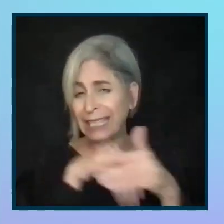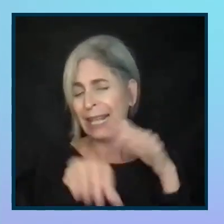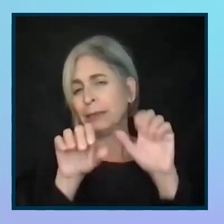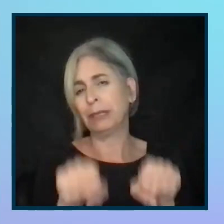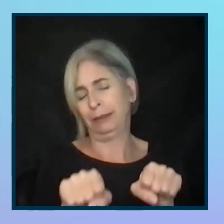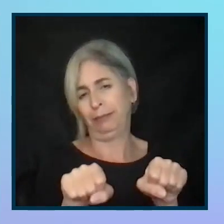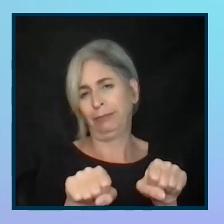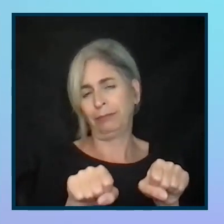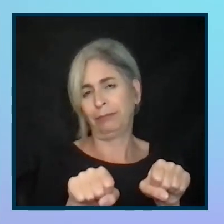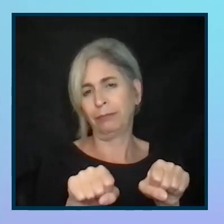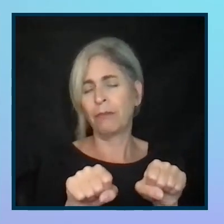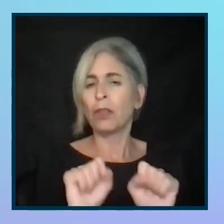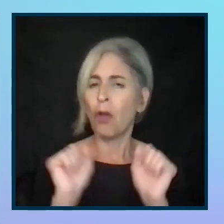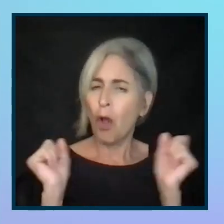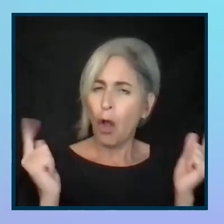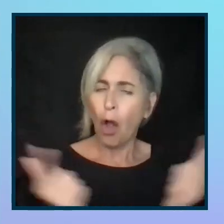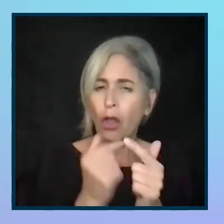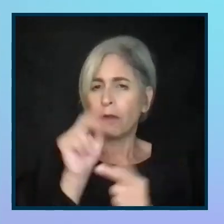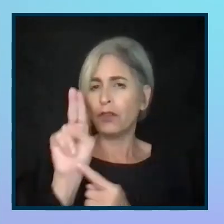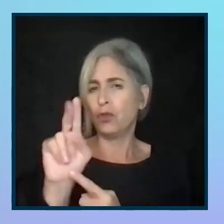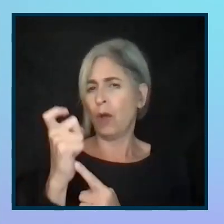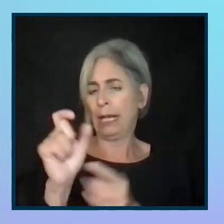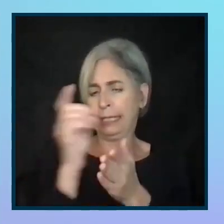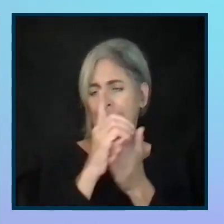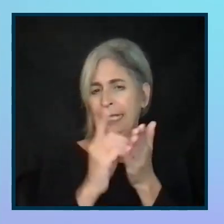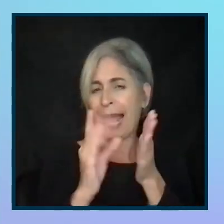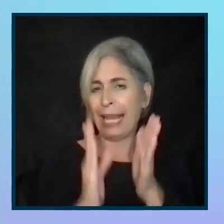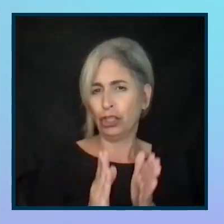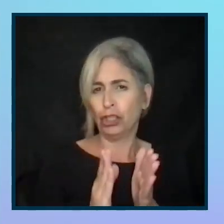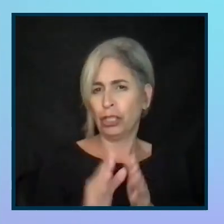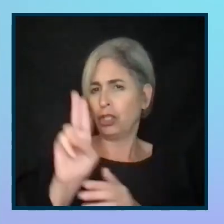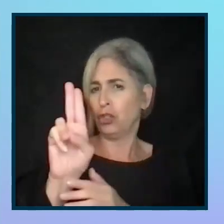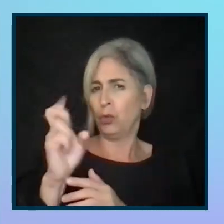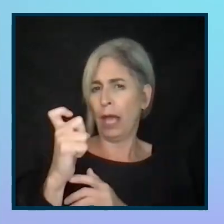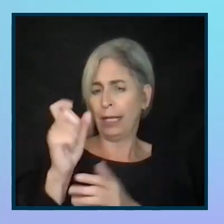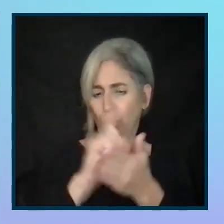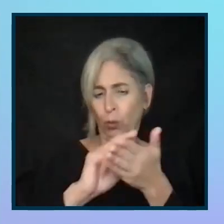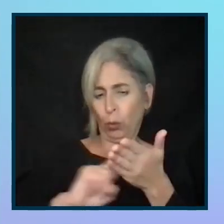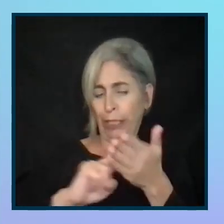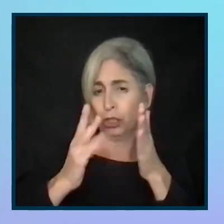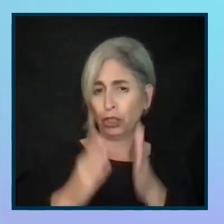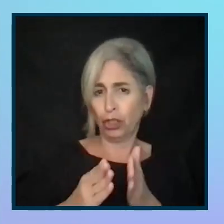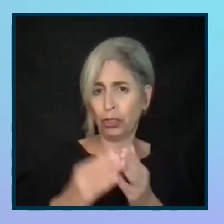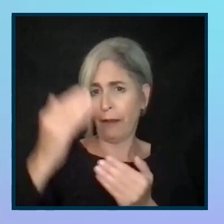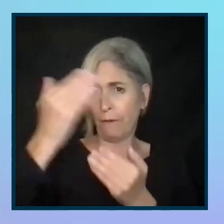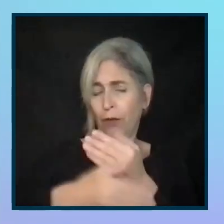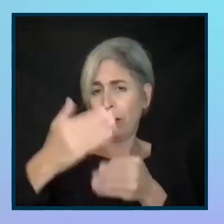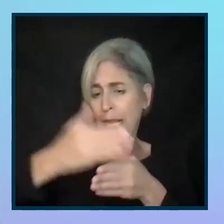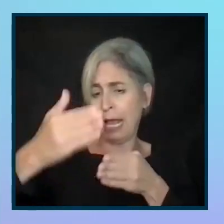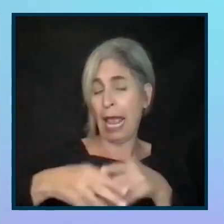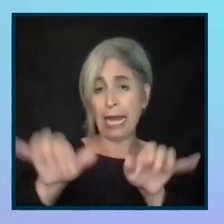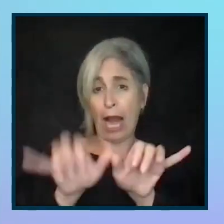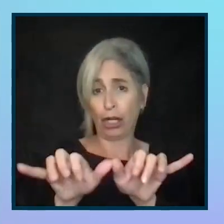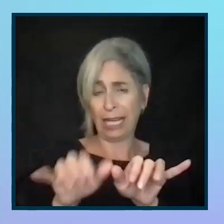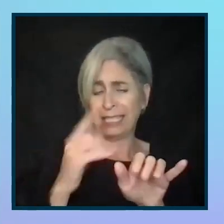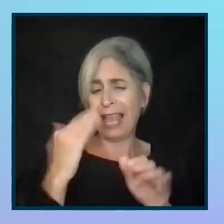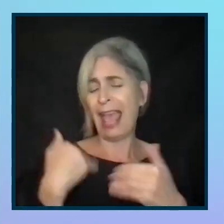And so all of the UX designers and UX researchers and front end architects have a goal that says